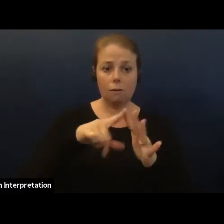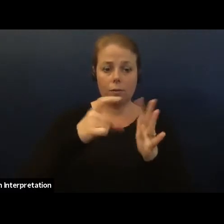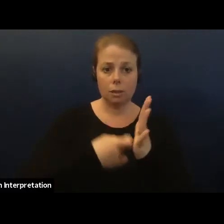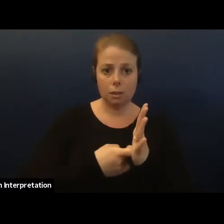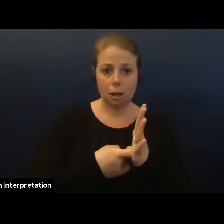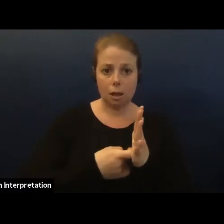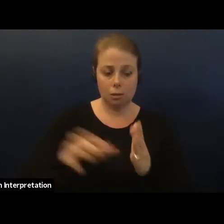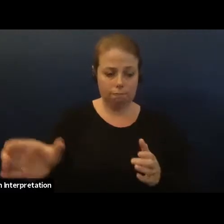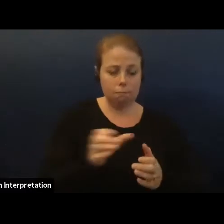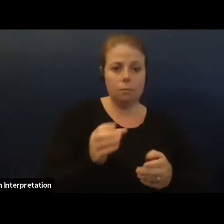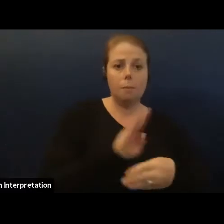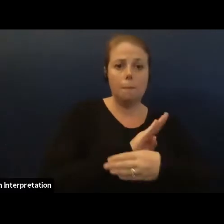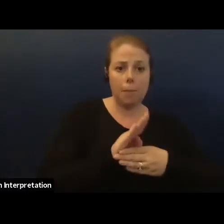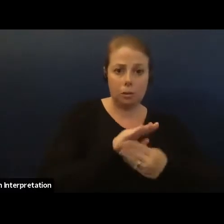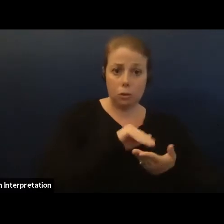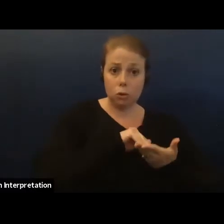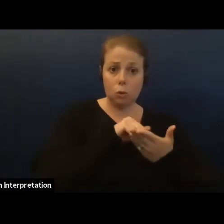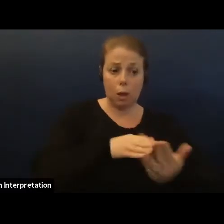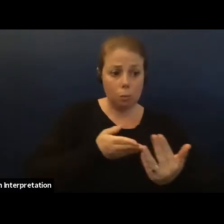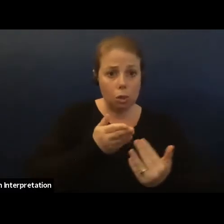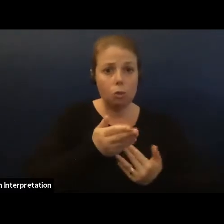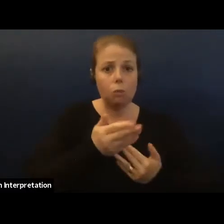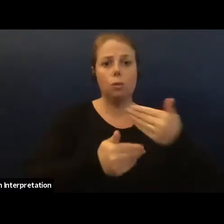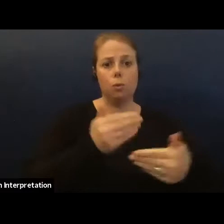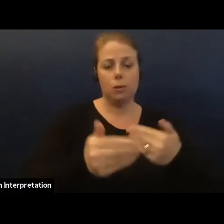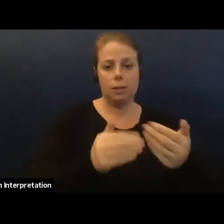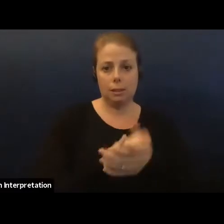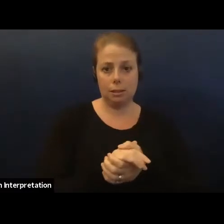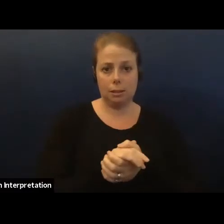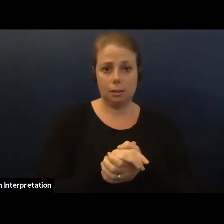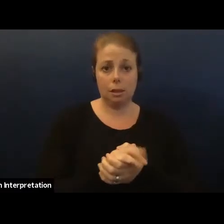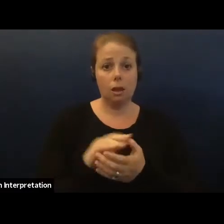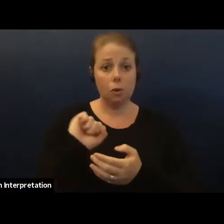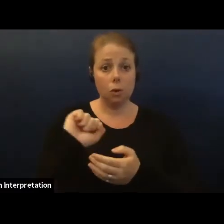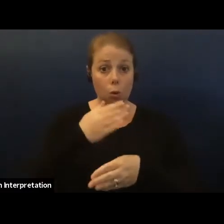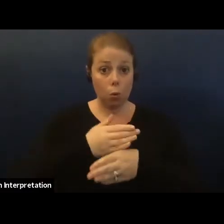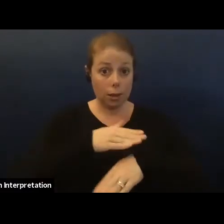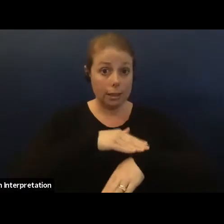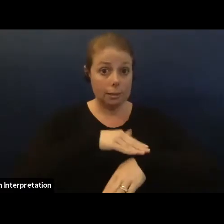You will be paid a fee for your time and if travelling interstate or from regional areas